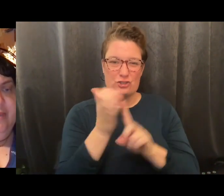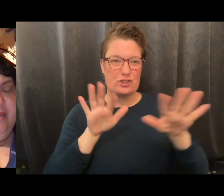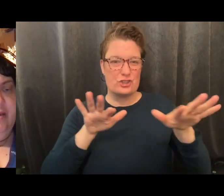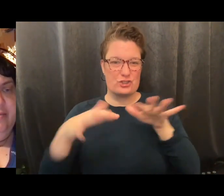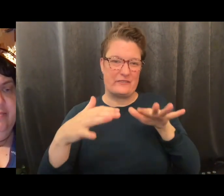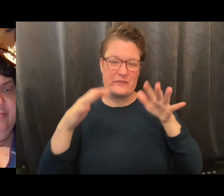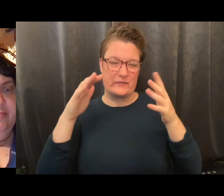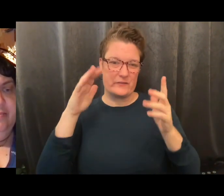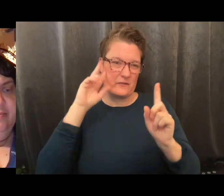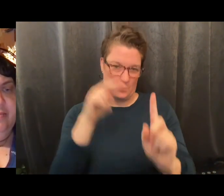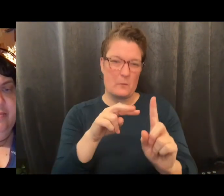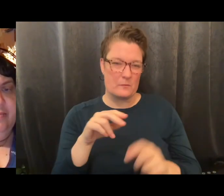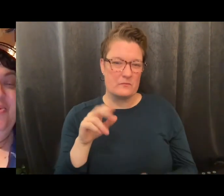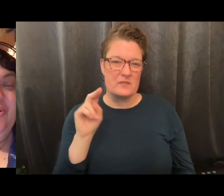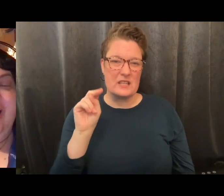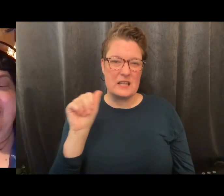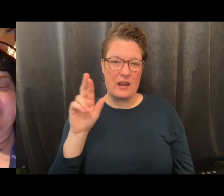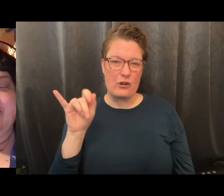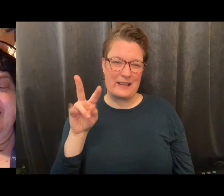Nomy: Well, I was thinking, that might be a good transition point